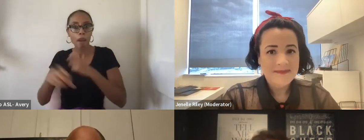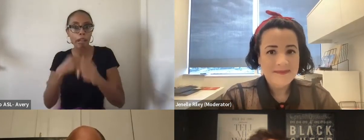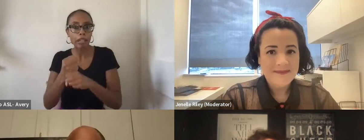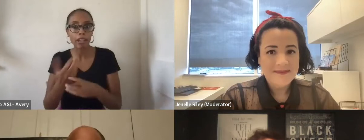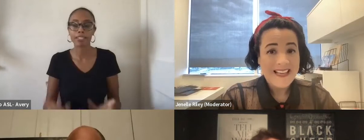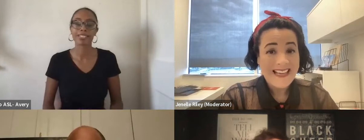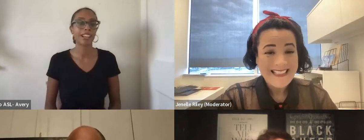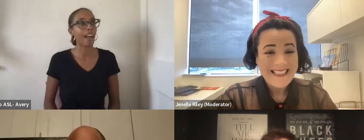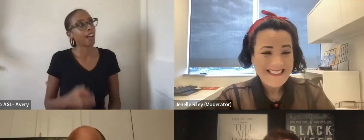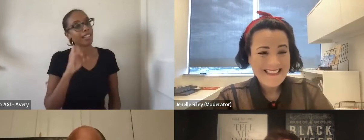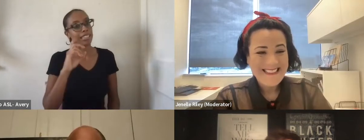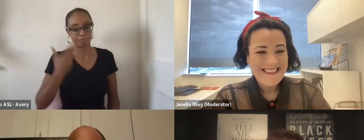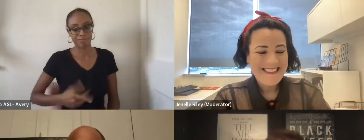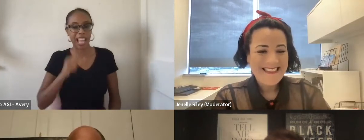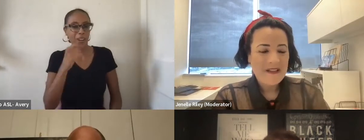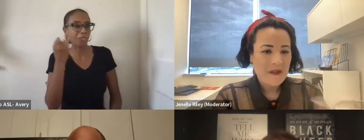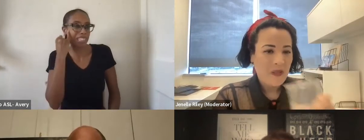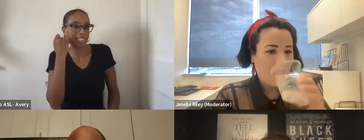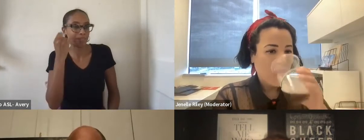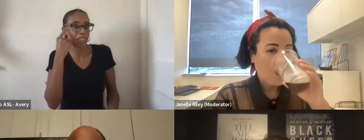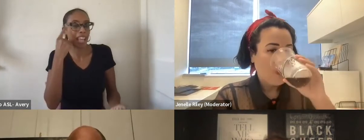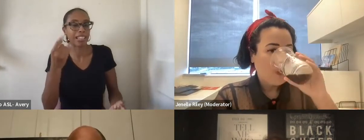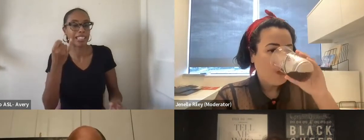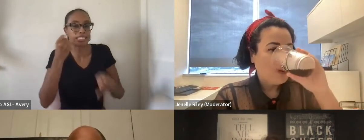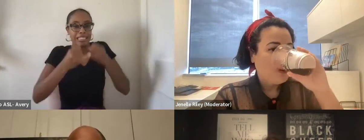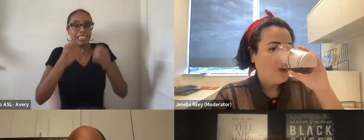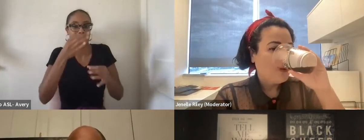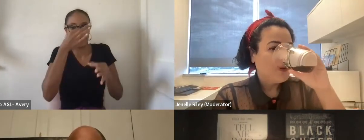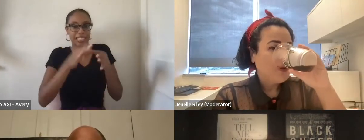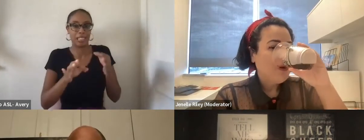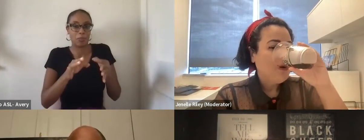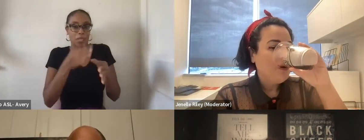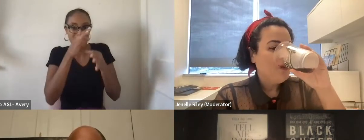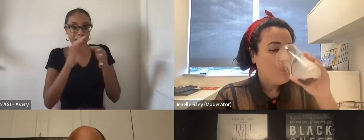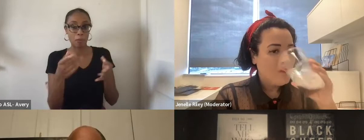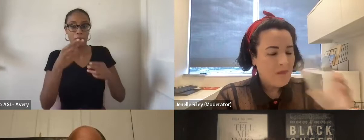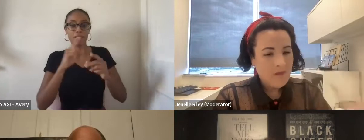In a sense, our film is a one big attempt to get to that.